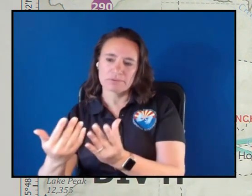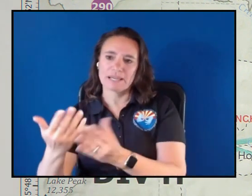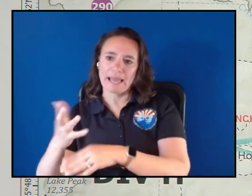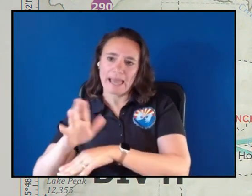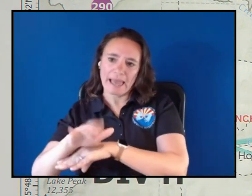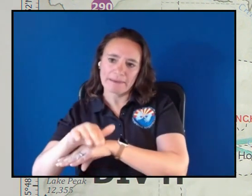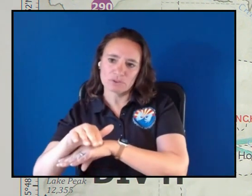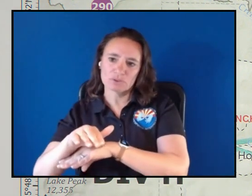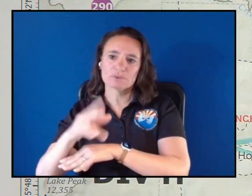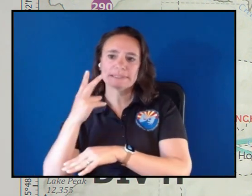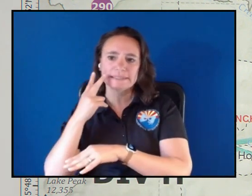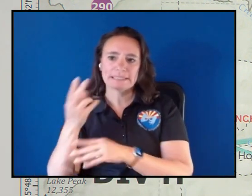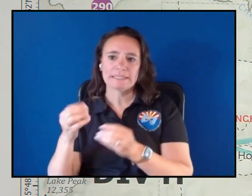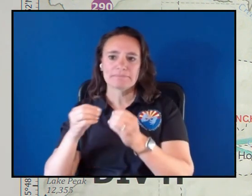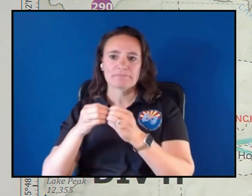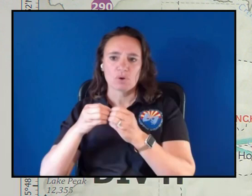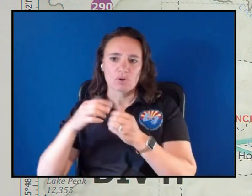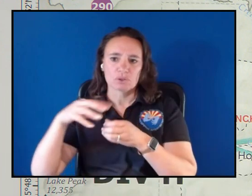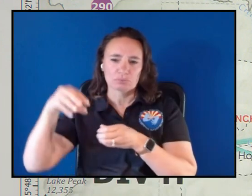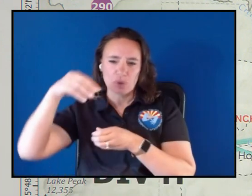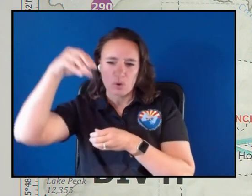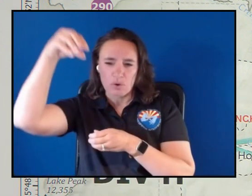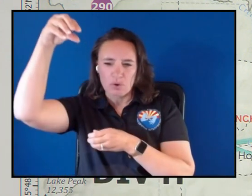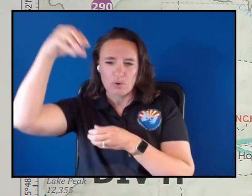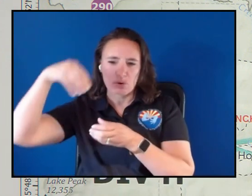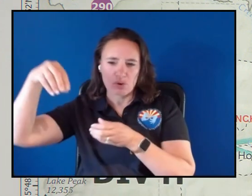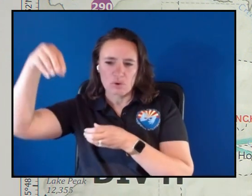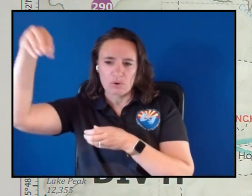potentially come up and be visible from the surrounding areas.